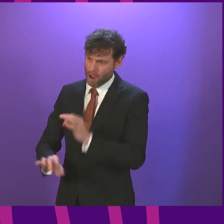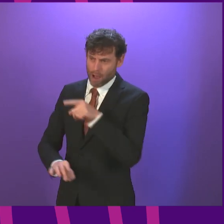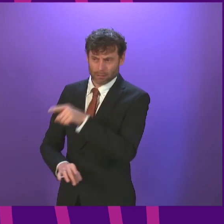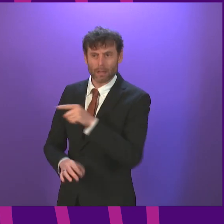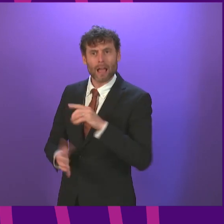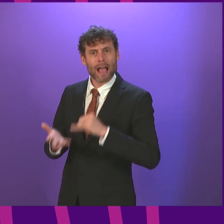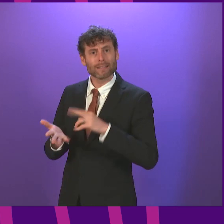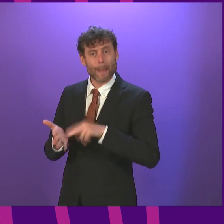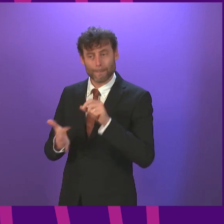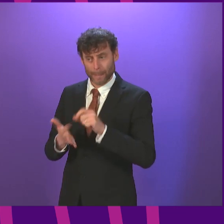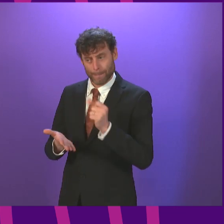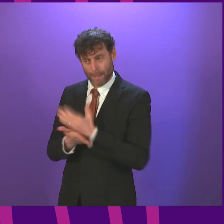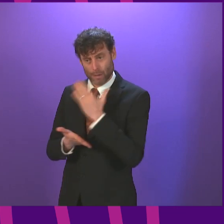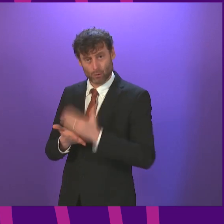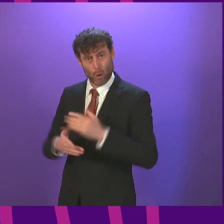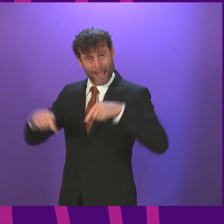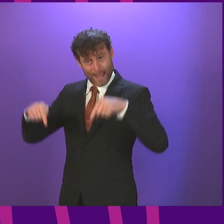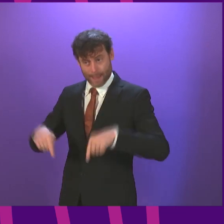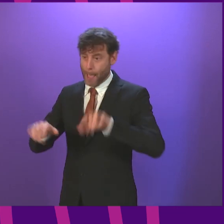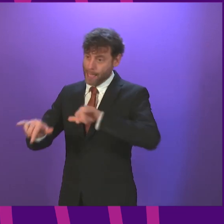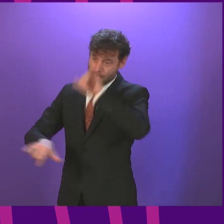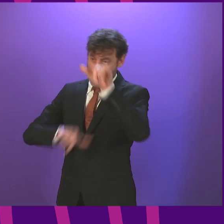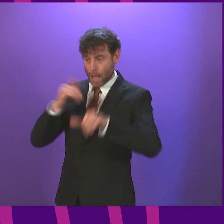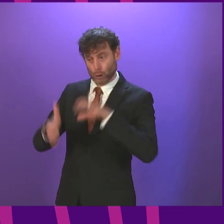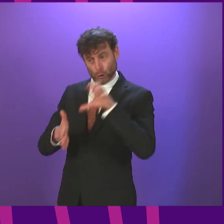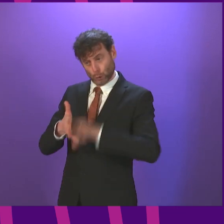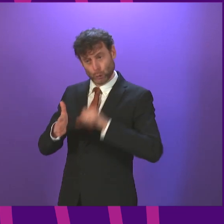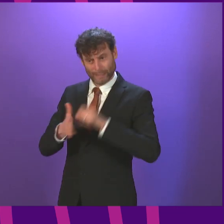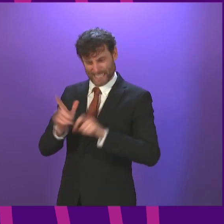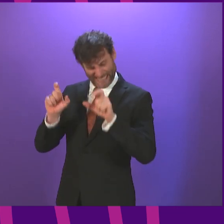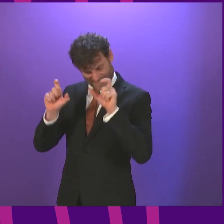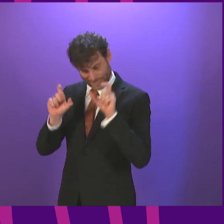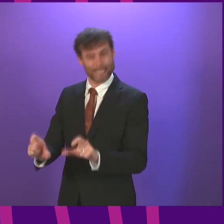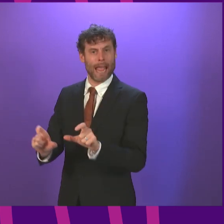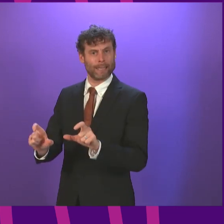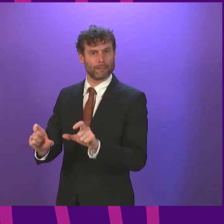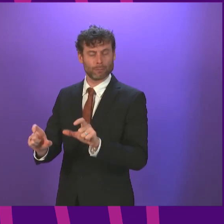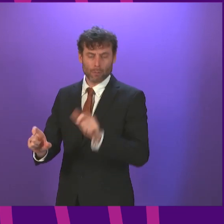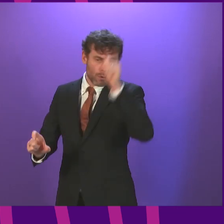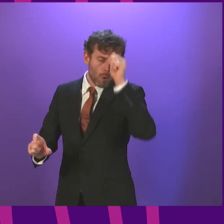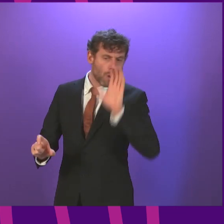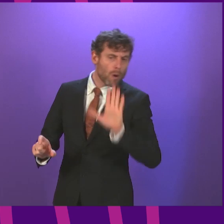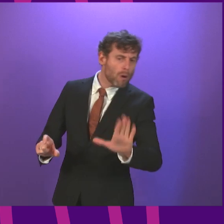does? The First Minister (Nicola Sturgeon): First, I, too, take the opportunity to reflect